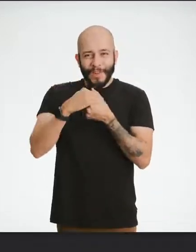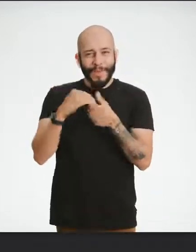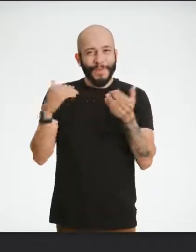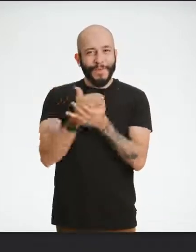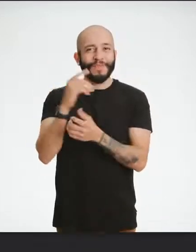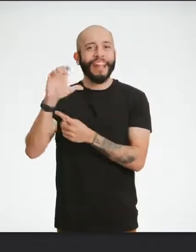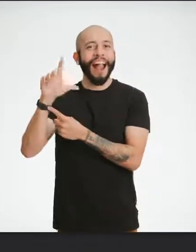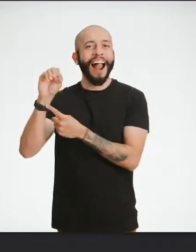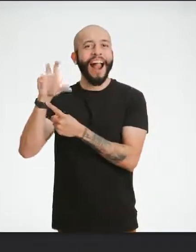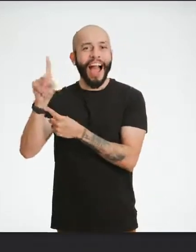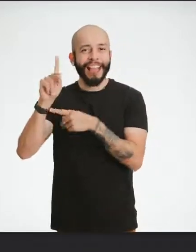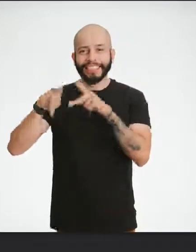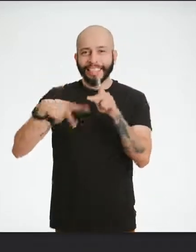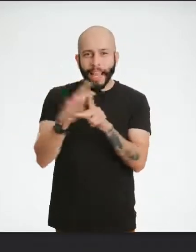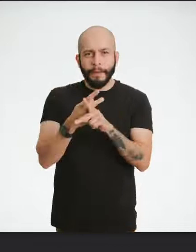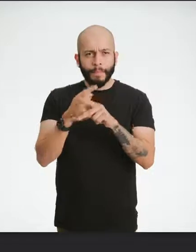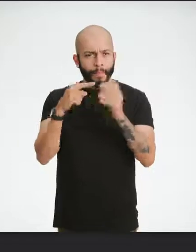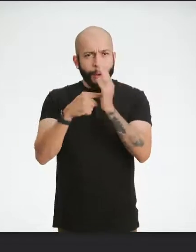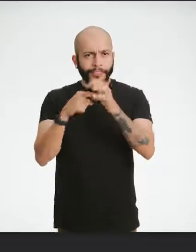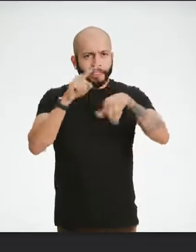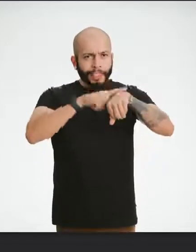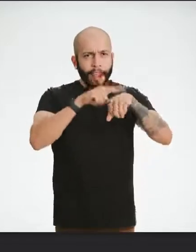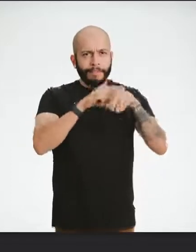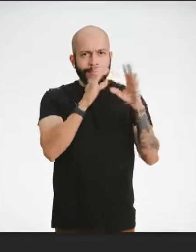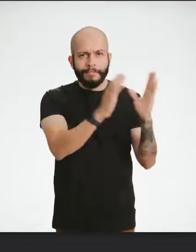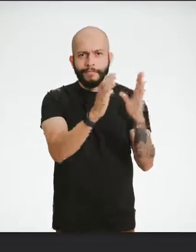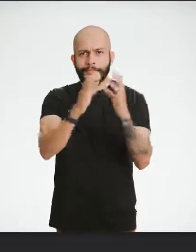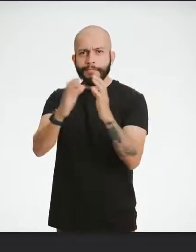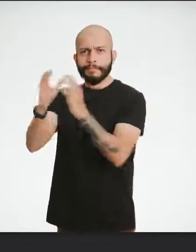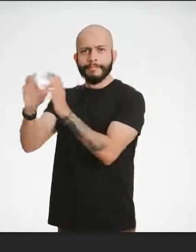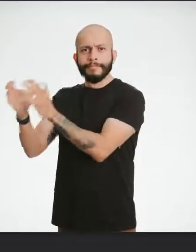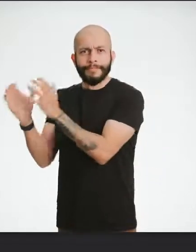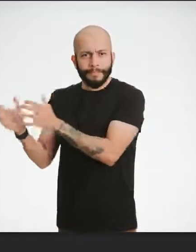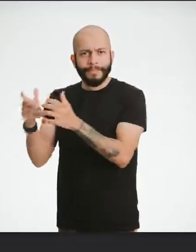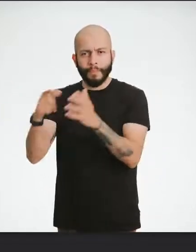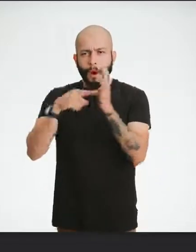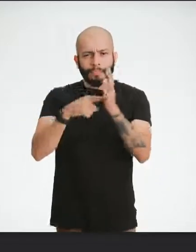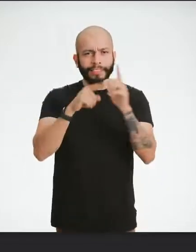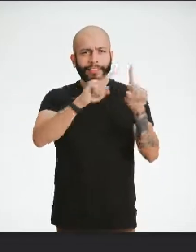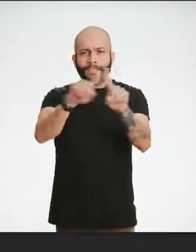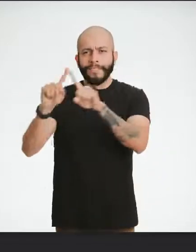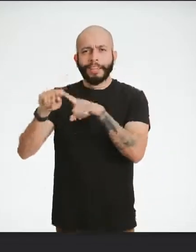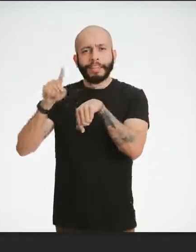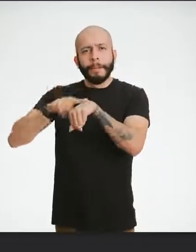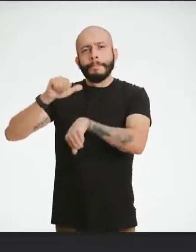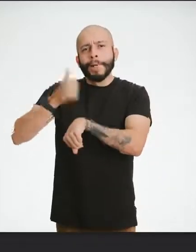Swift now includes a new set of clock types for representing time units, and async algorithms